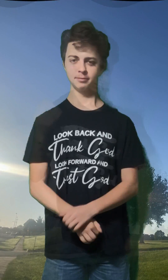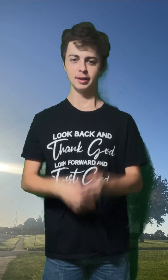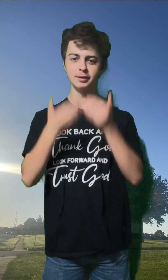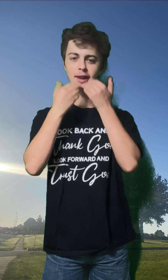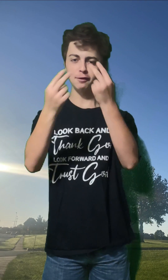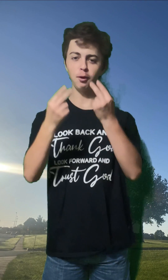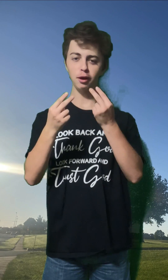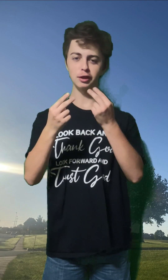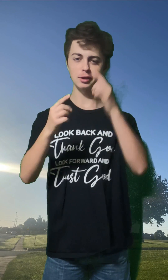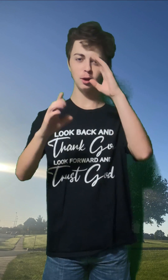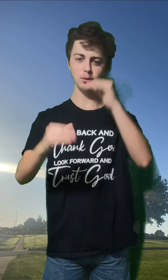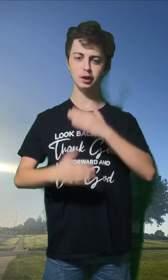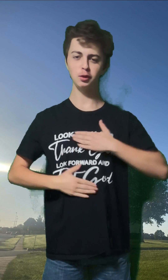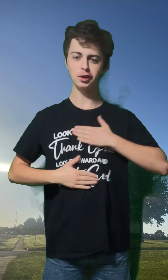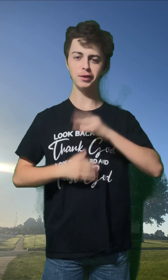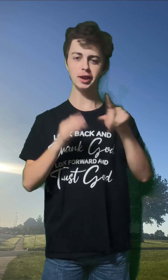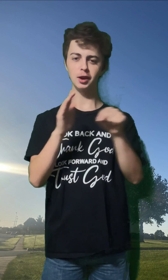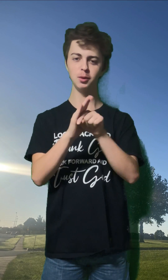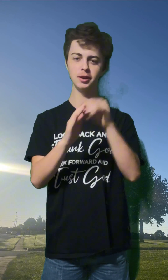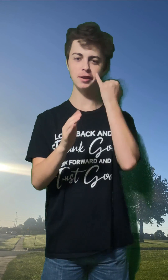Thank you for watching! Hope you enjoyed the video!